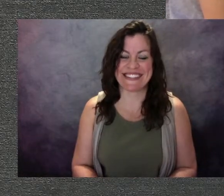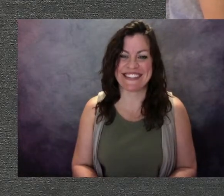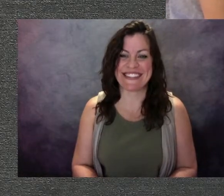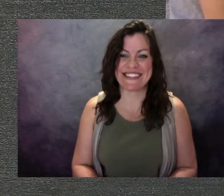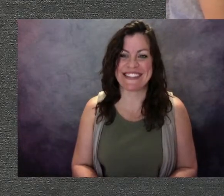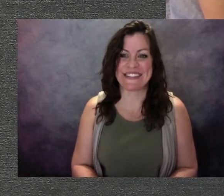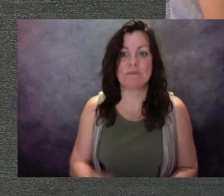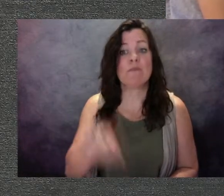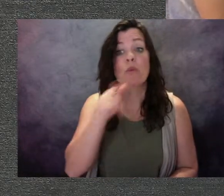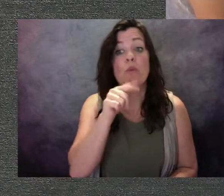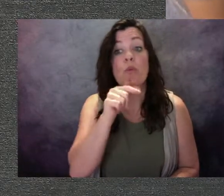by Kerry Lee Maclean.